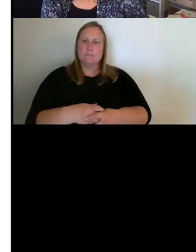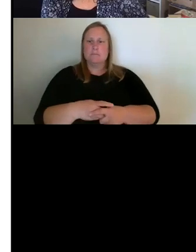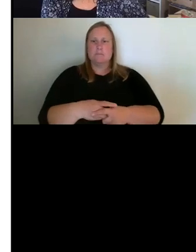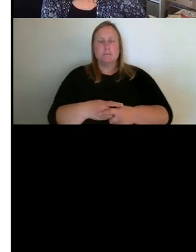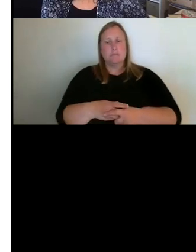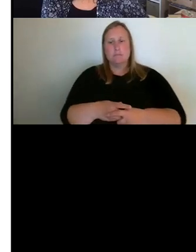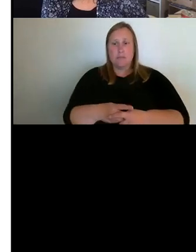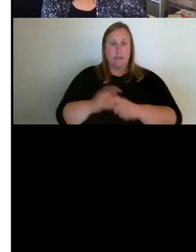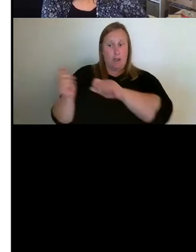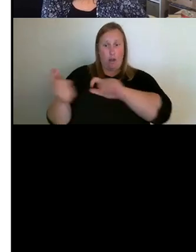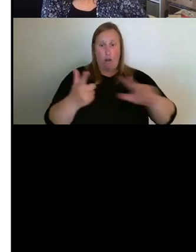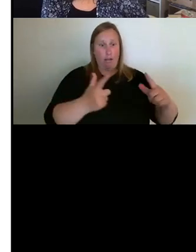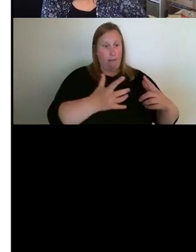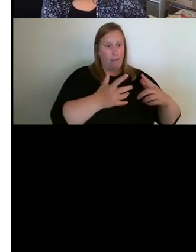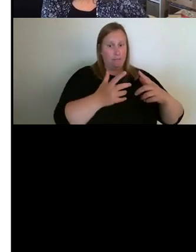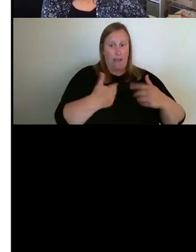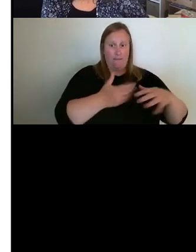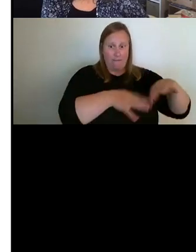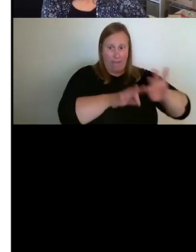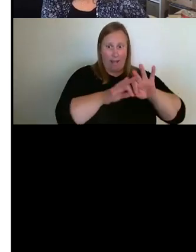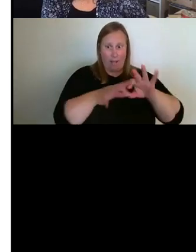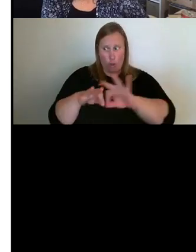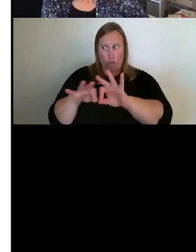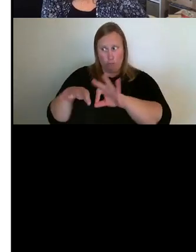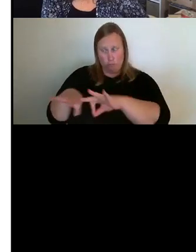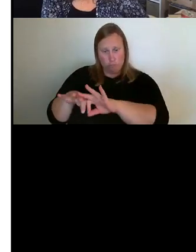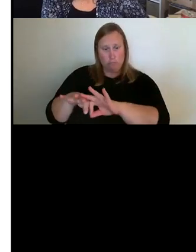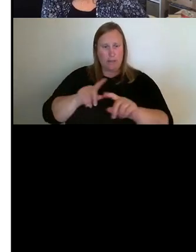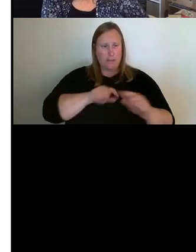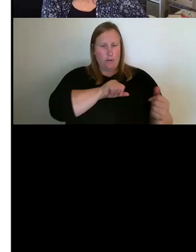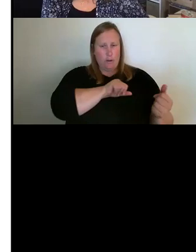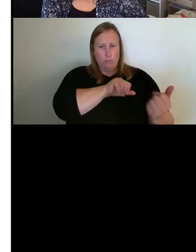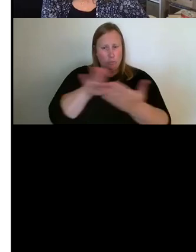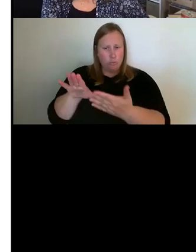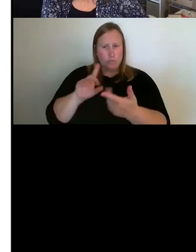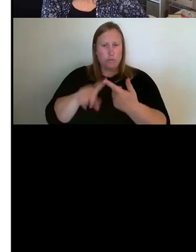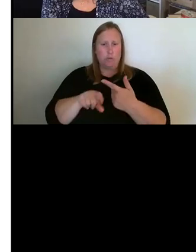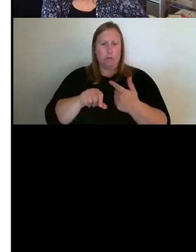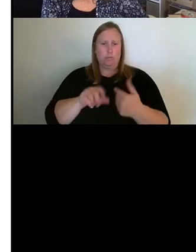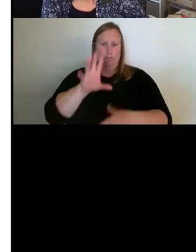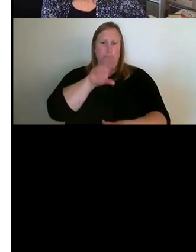want to share with you and they need to have ways to participate as best as they can in these digital